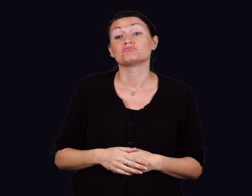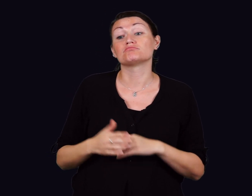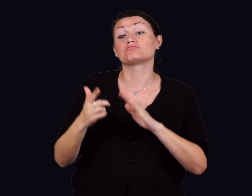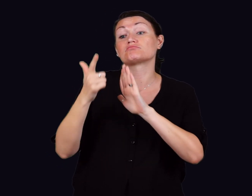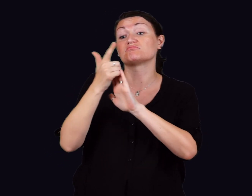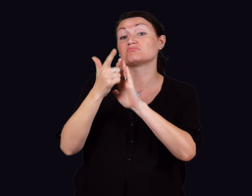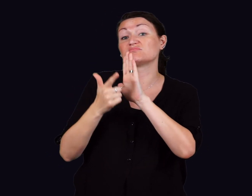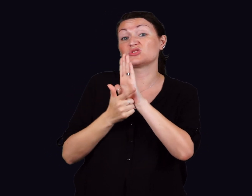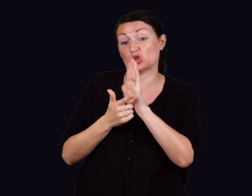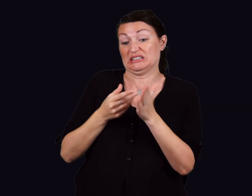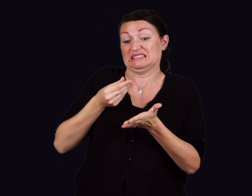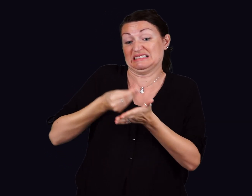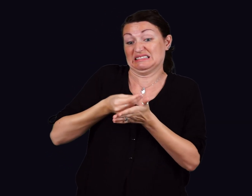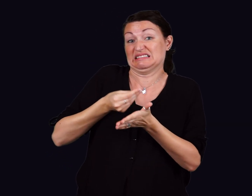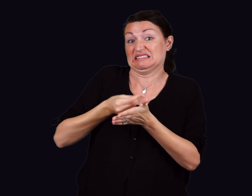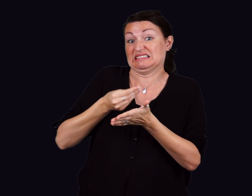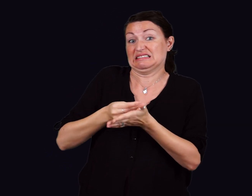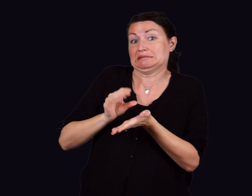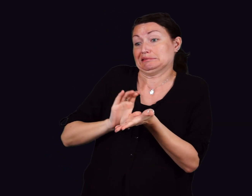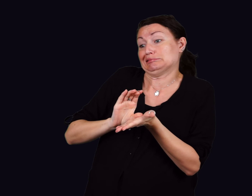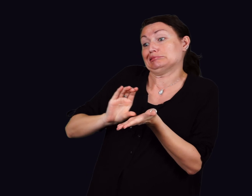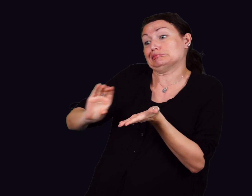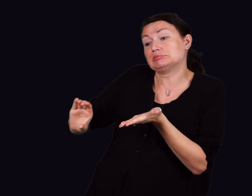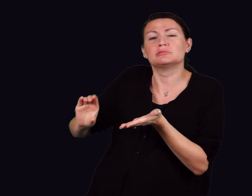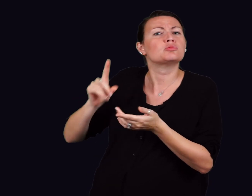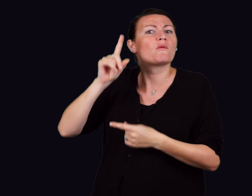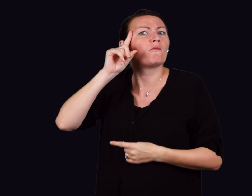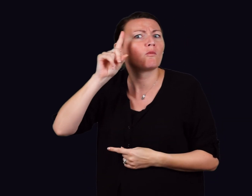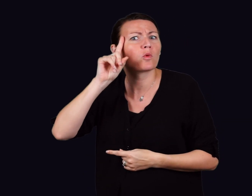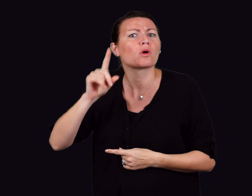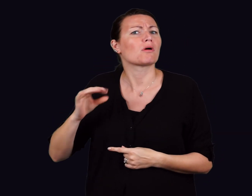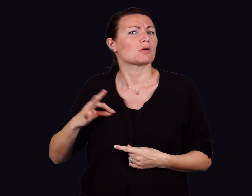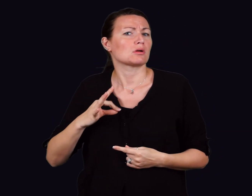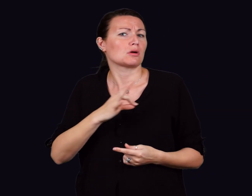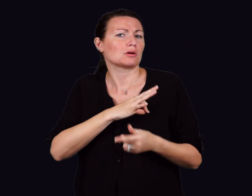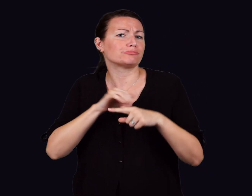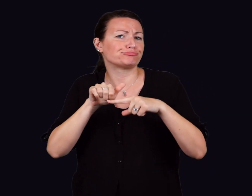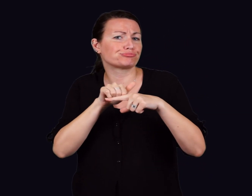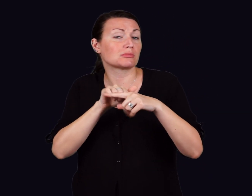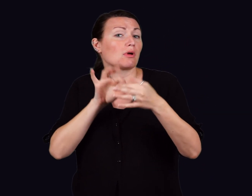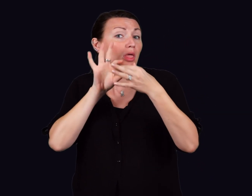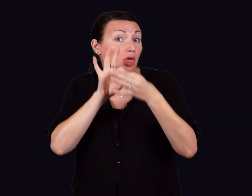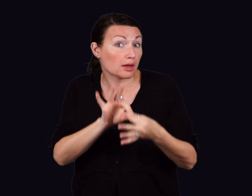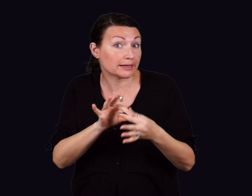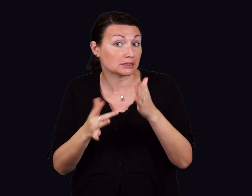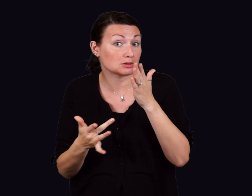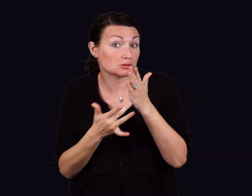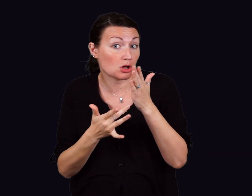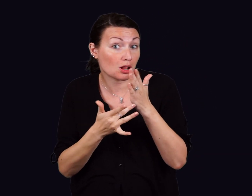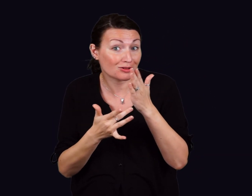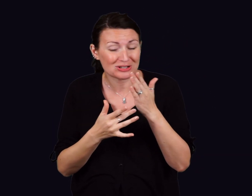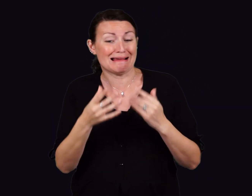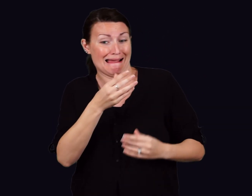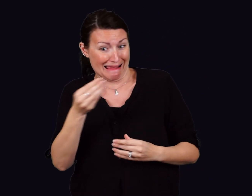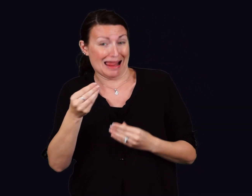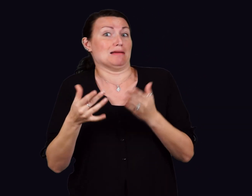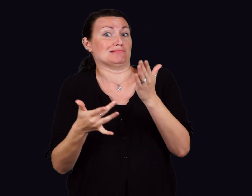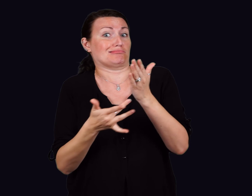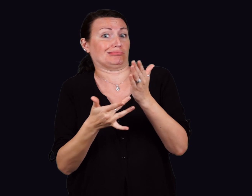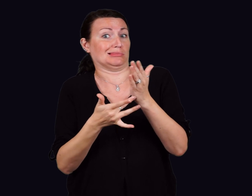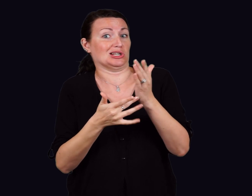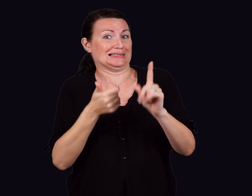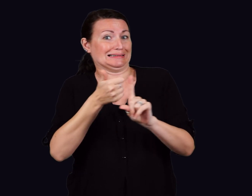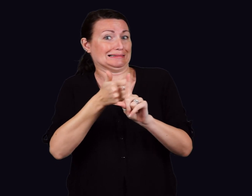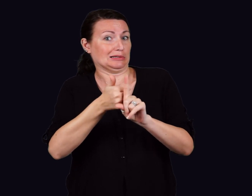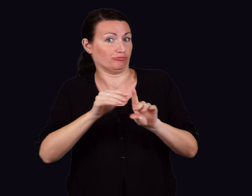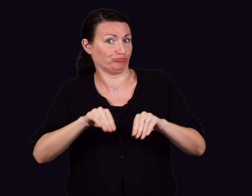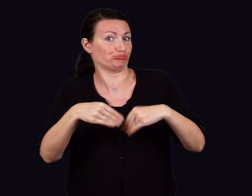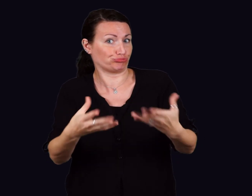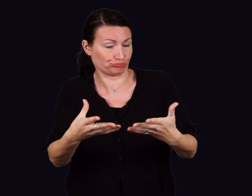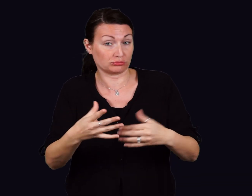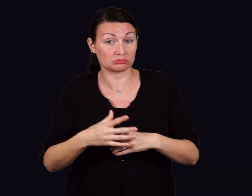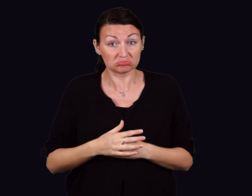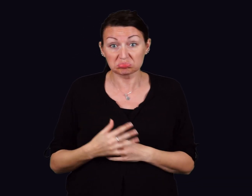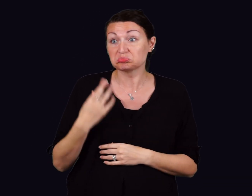*The law sets aside some funding for technology and training about technology for staff,